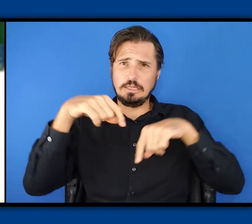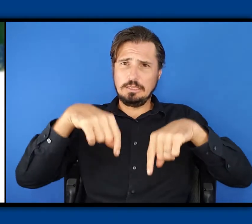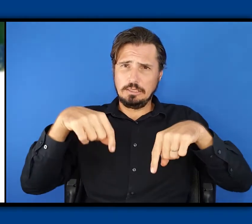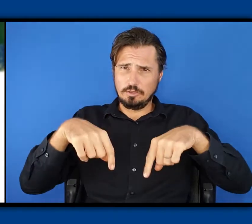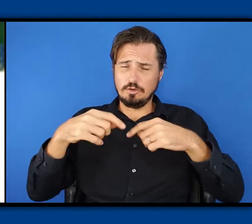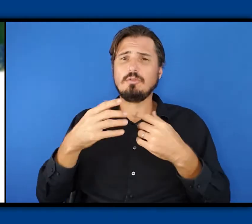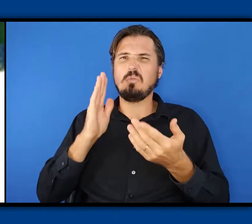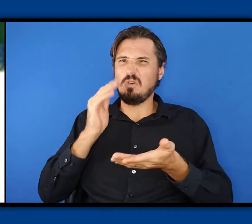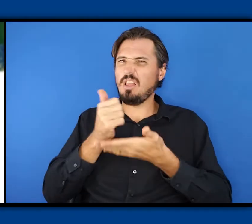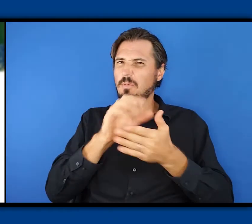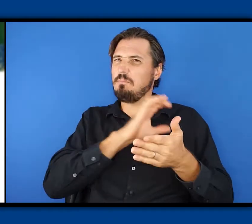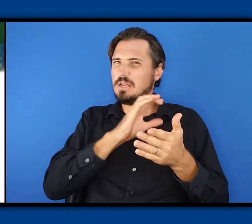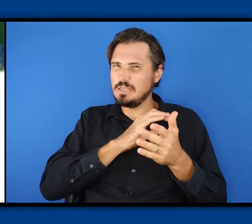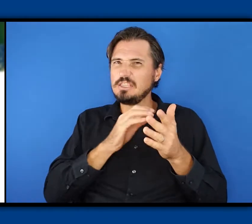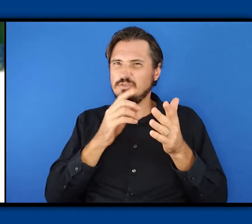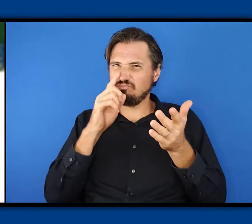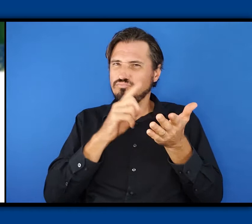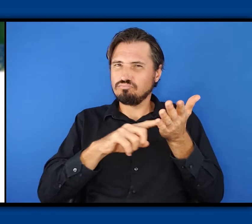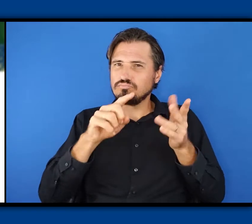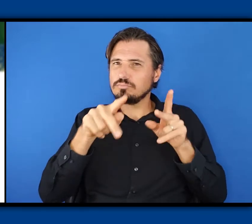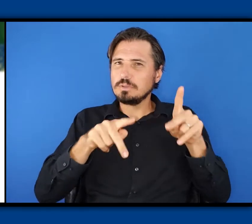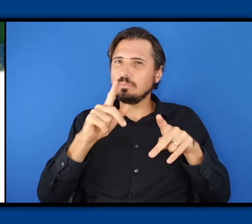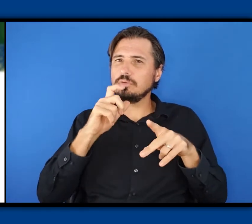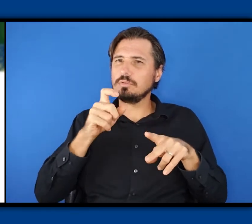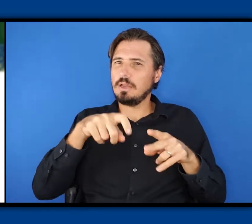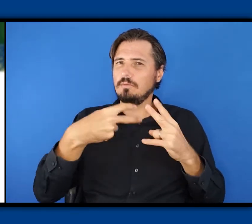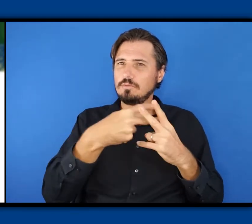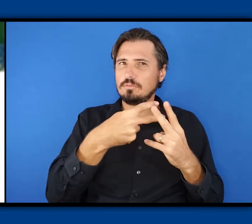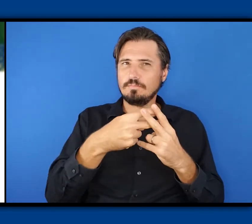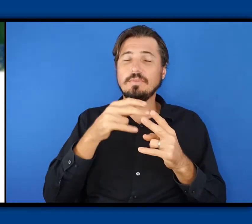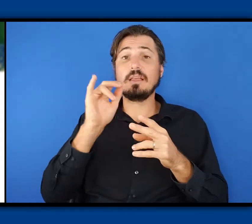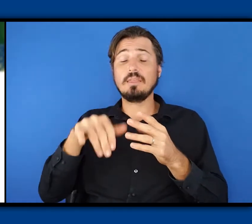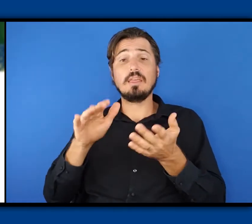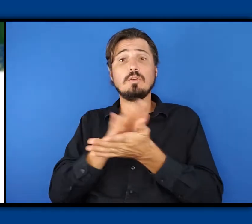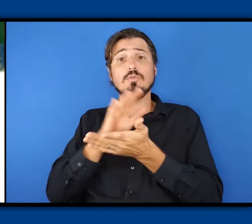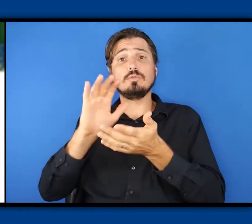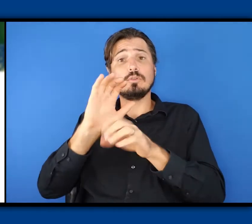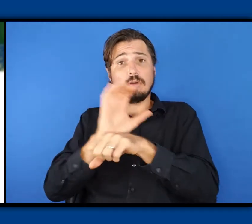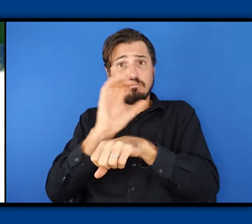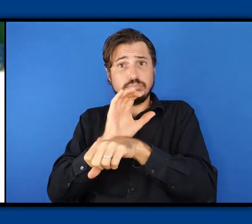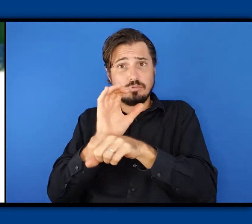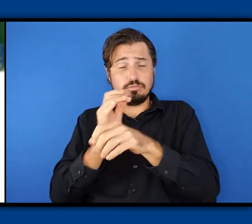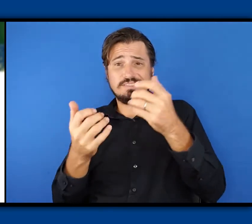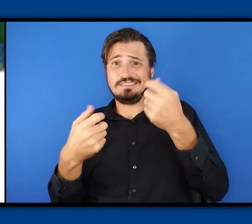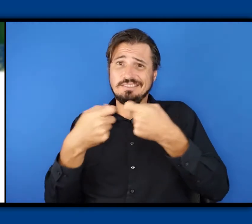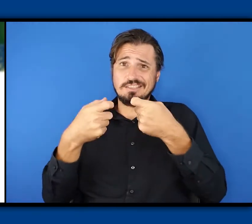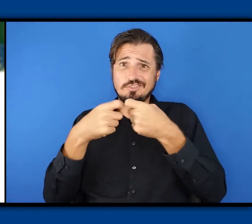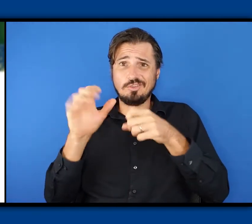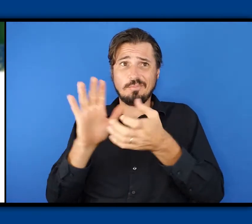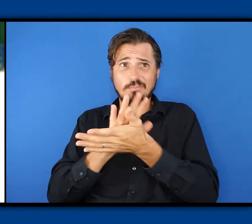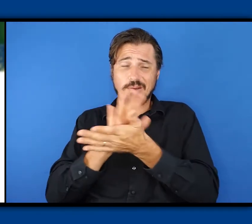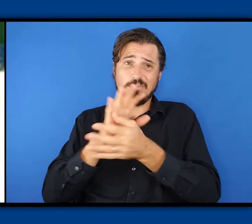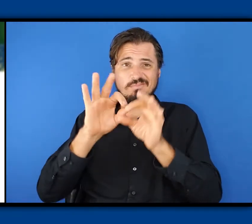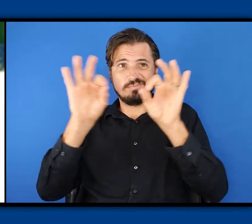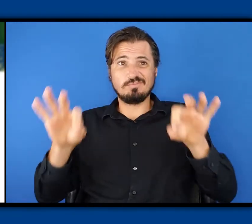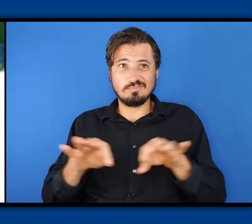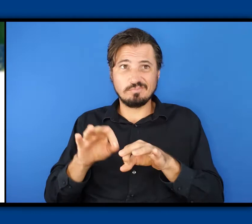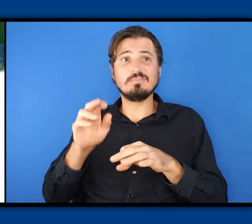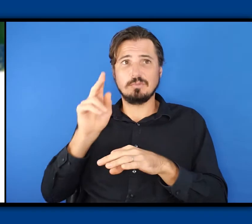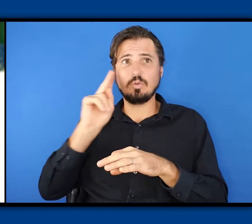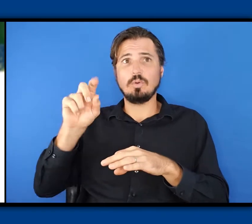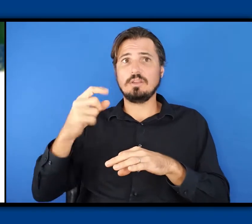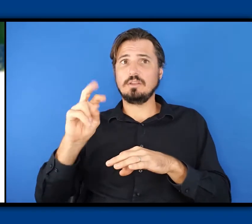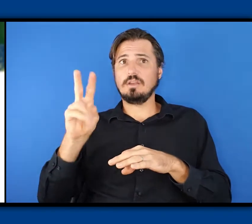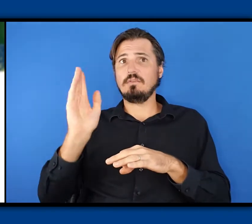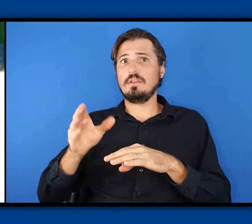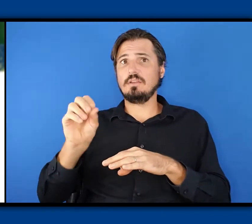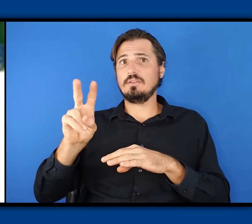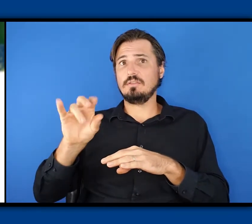digital form will be available Monday, December 7 at the county’s COVID website, kauai.gov/COVID-19.